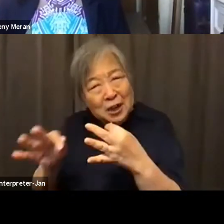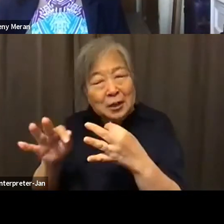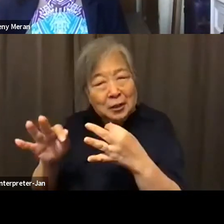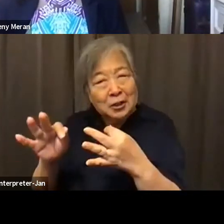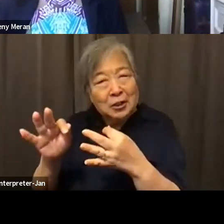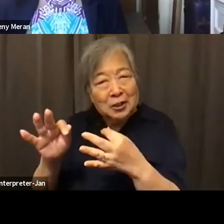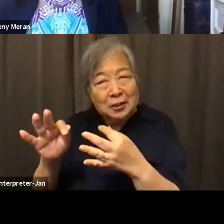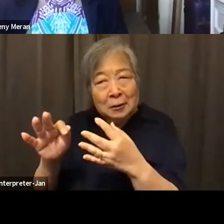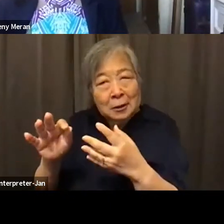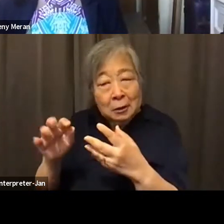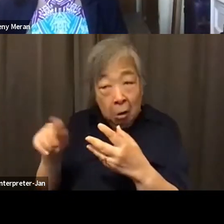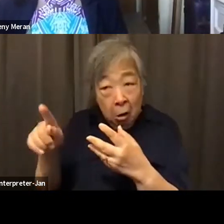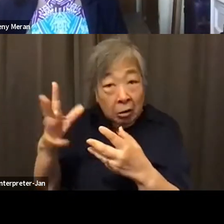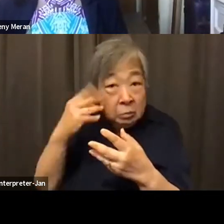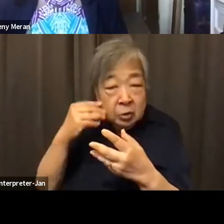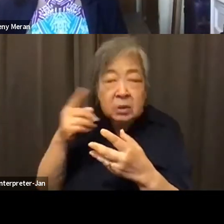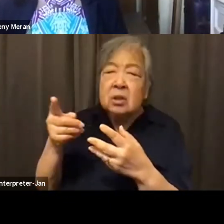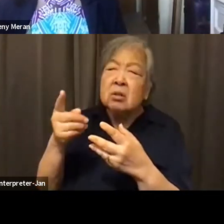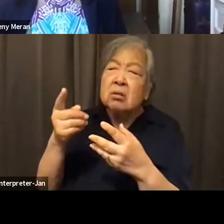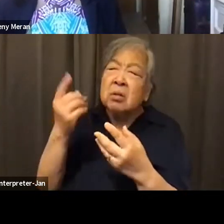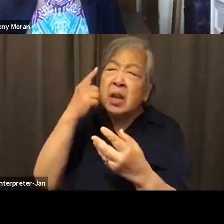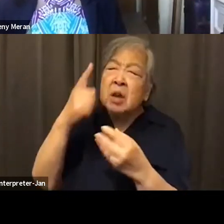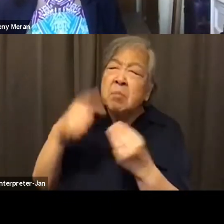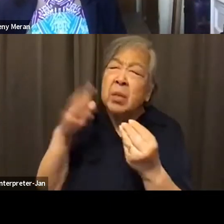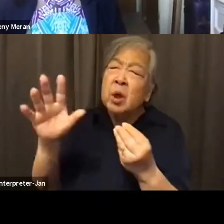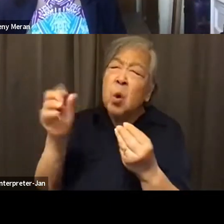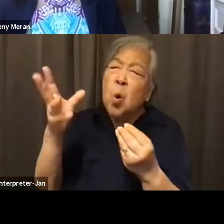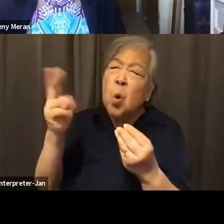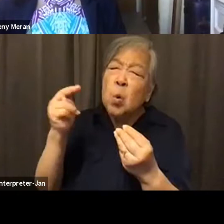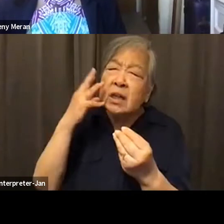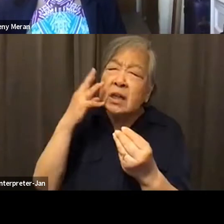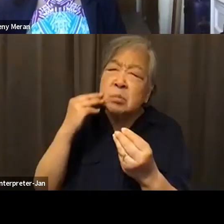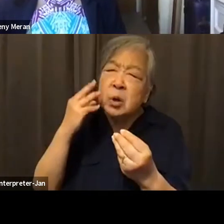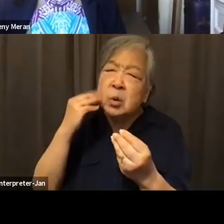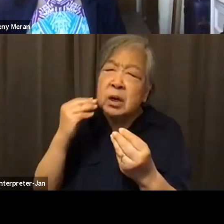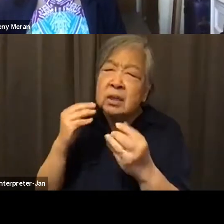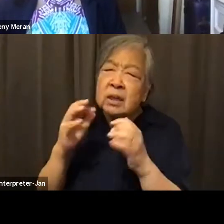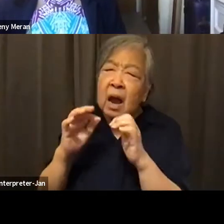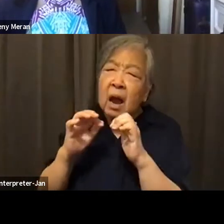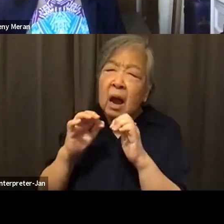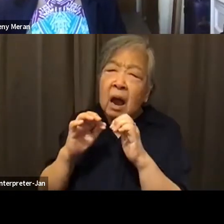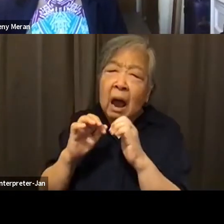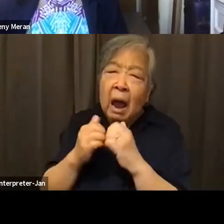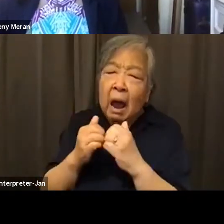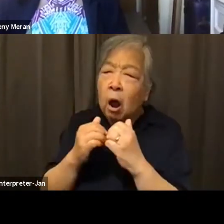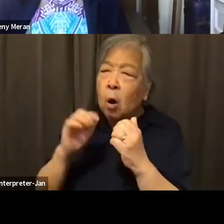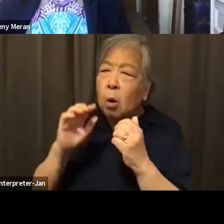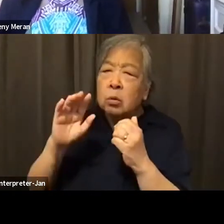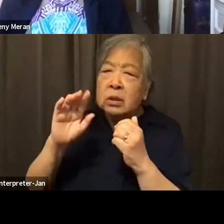their own experiences, related to these dynamics, and interplay of things like disability, nationality,